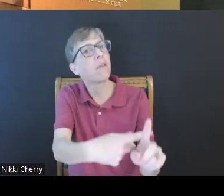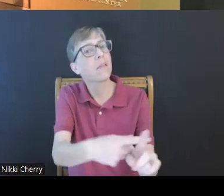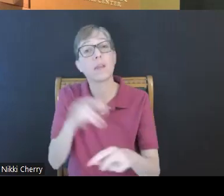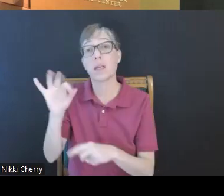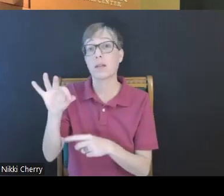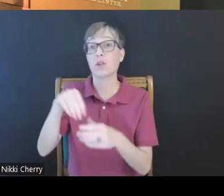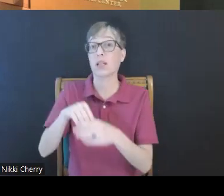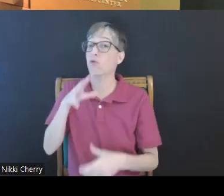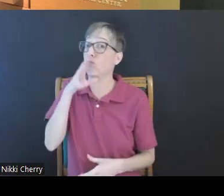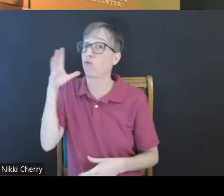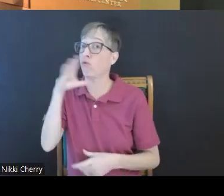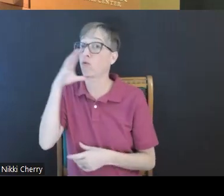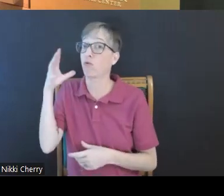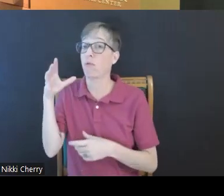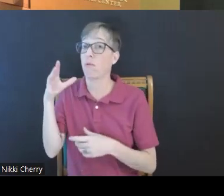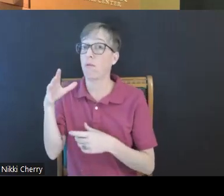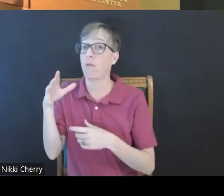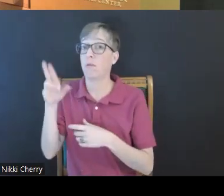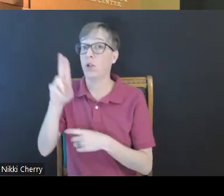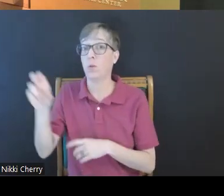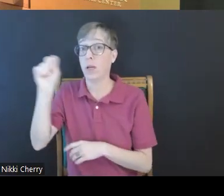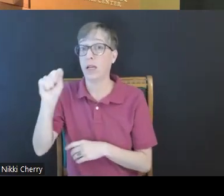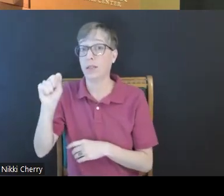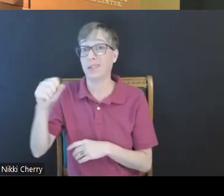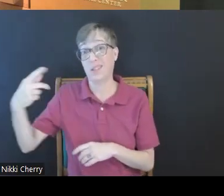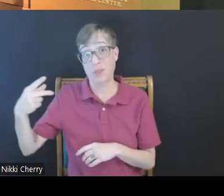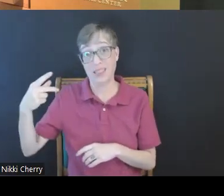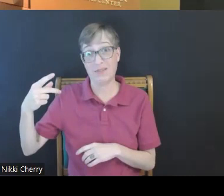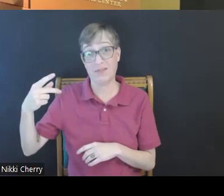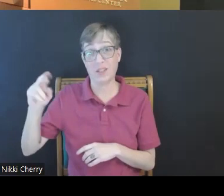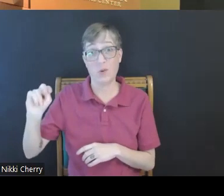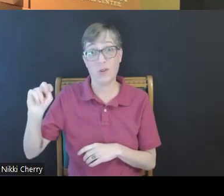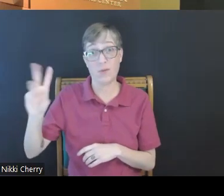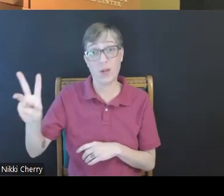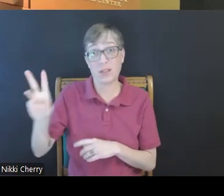serve in the Pacific Northwest uh will never see a psychiatrist so it'd be like a minute and a half